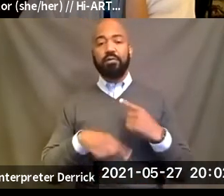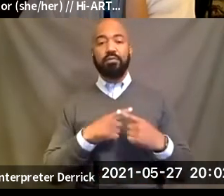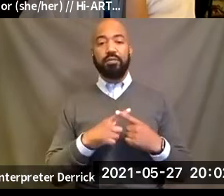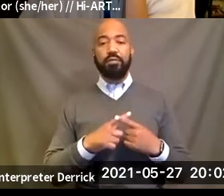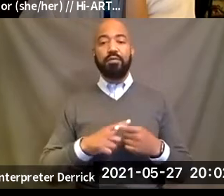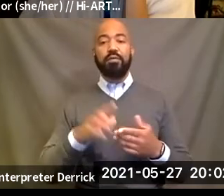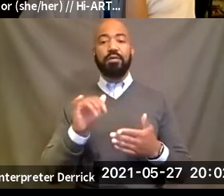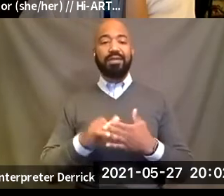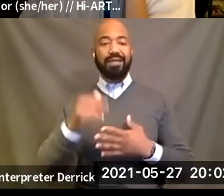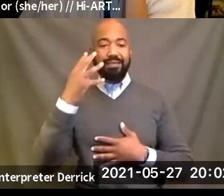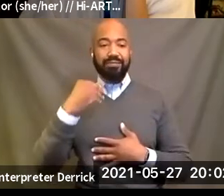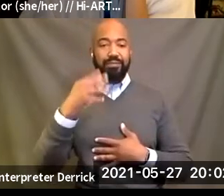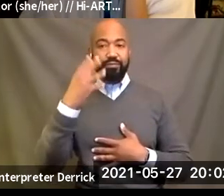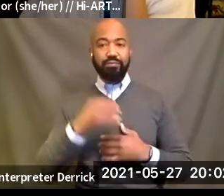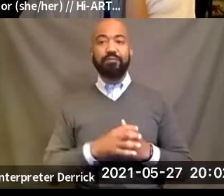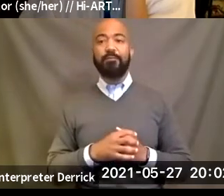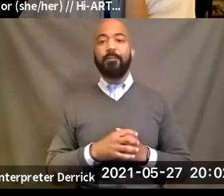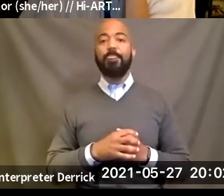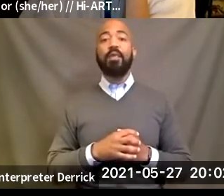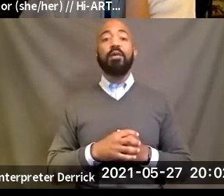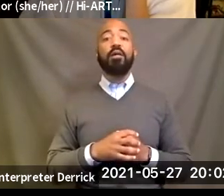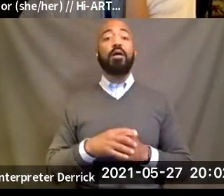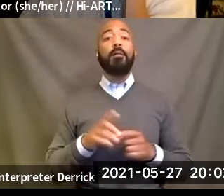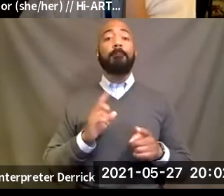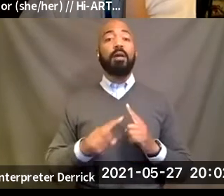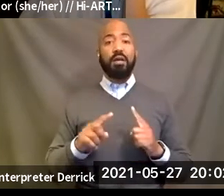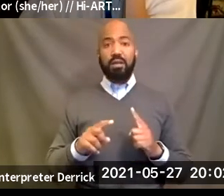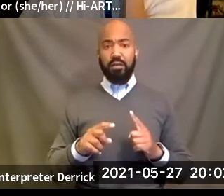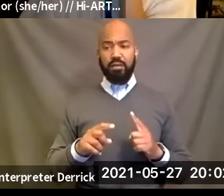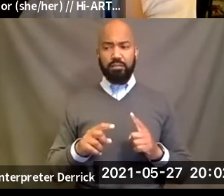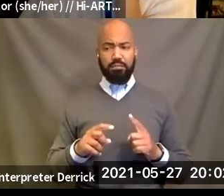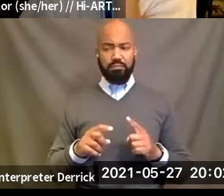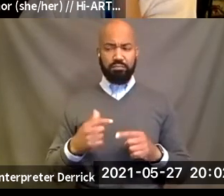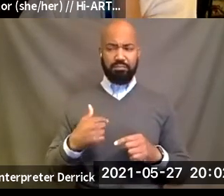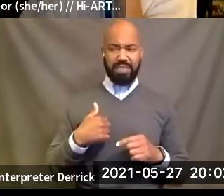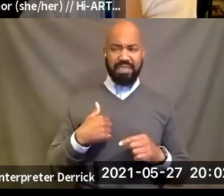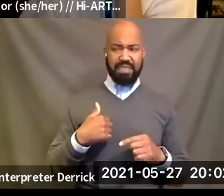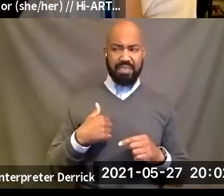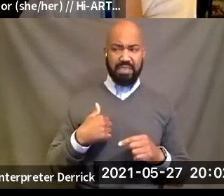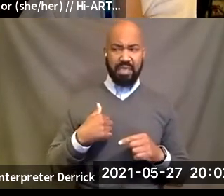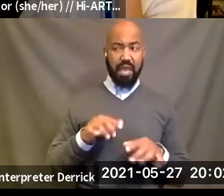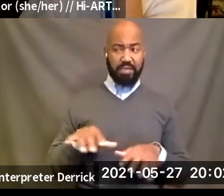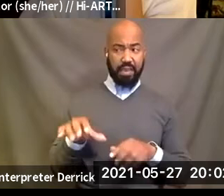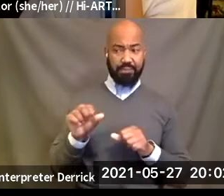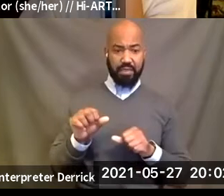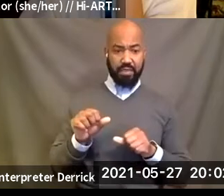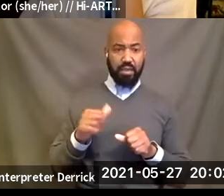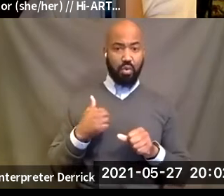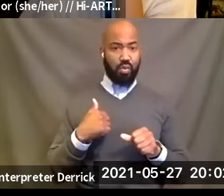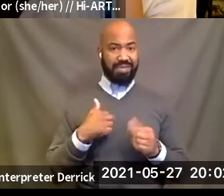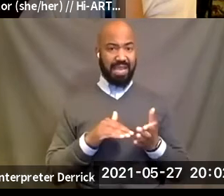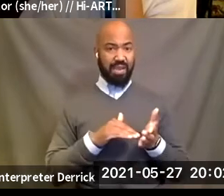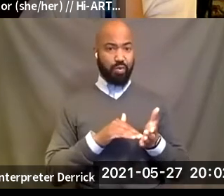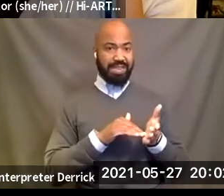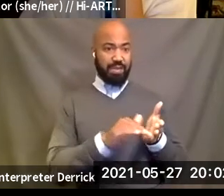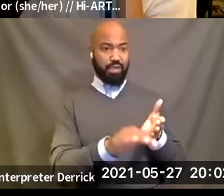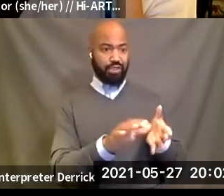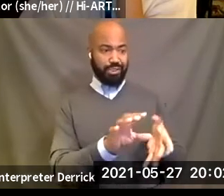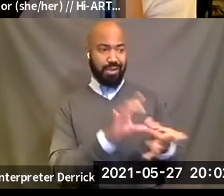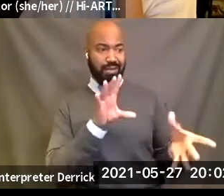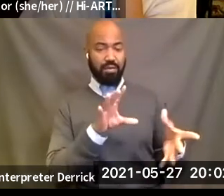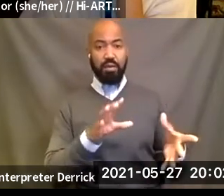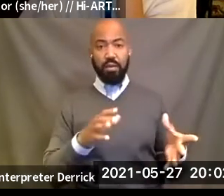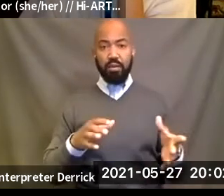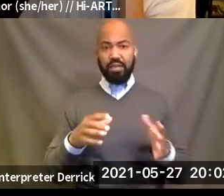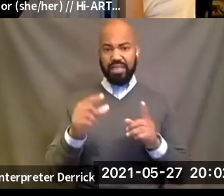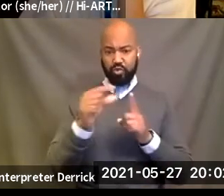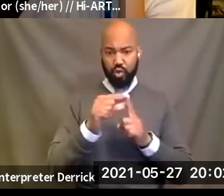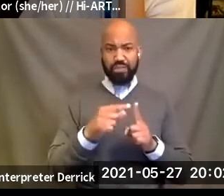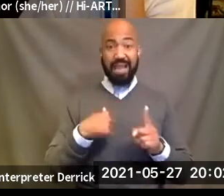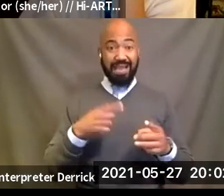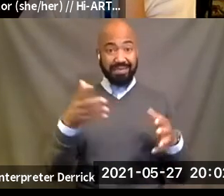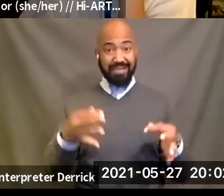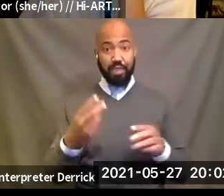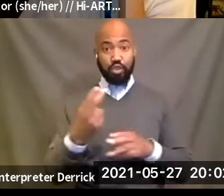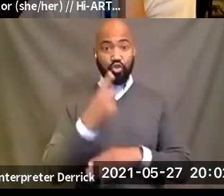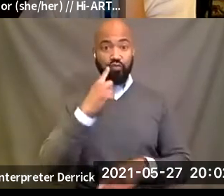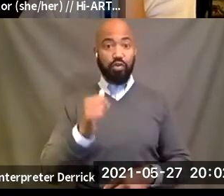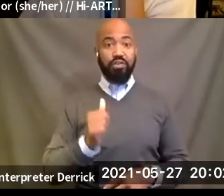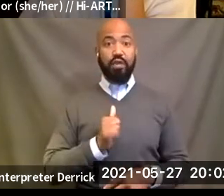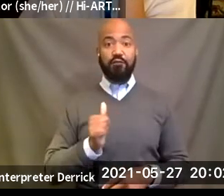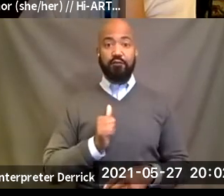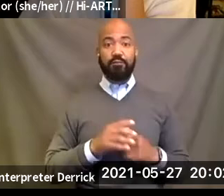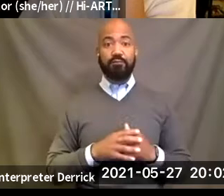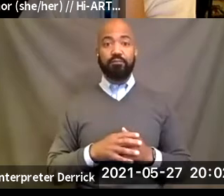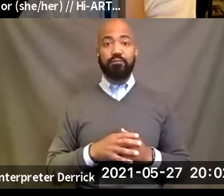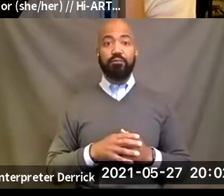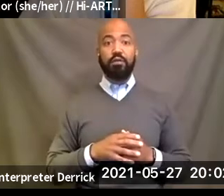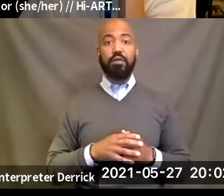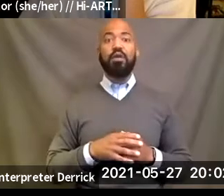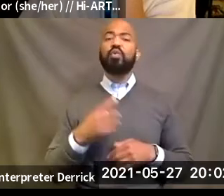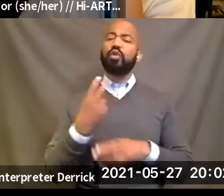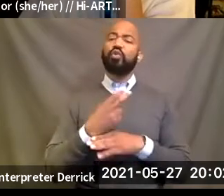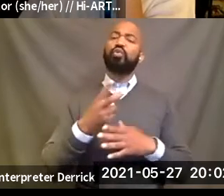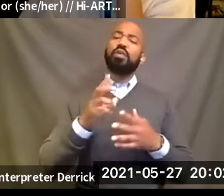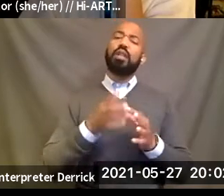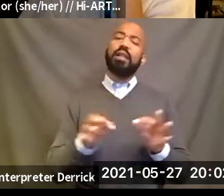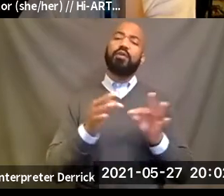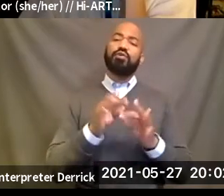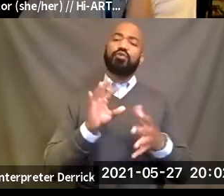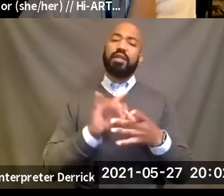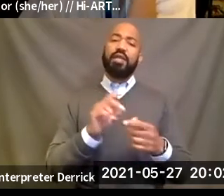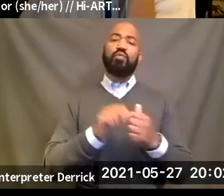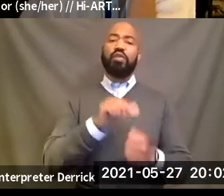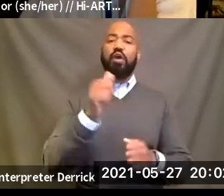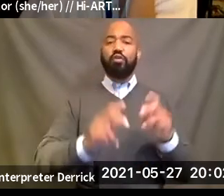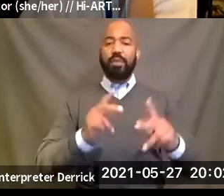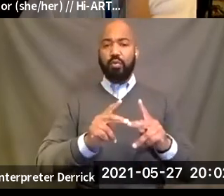Benjamin (they/them/elle): Do we do we use language that builds connection to other people and other identity experiences and other movements like I choose to say often I was separated from my family through this system of international adoption, through a private international adoption.